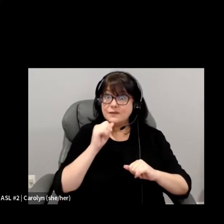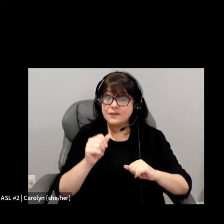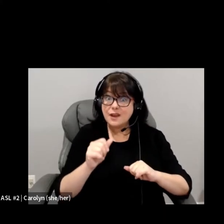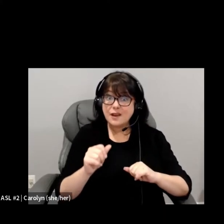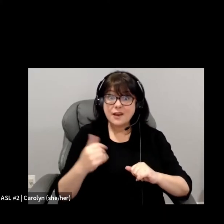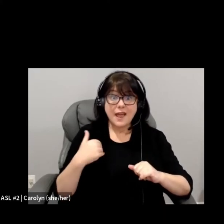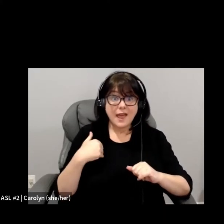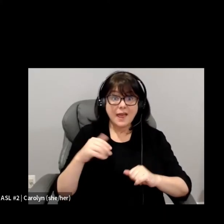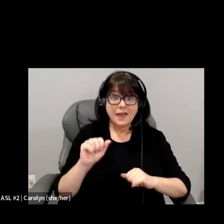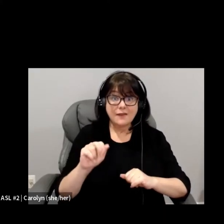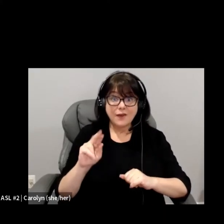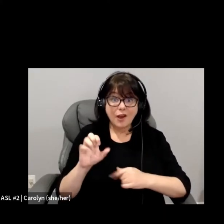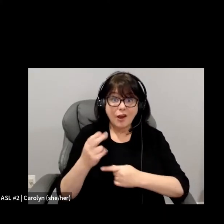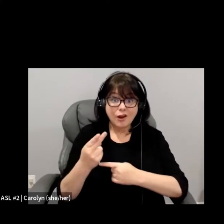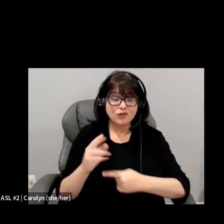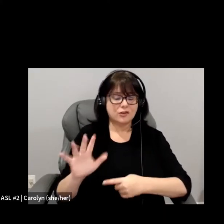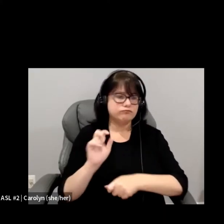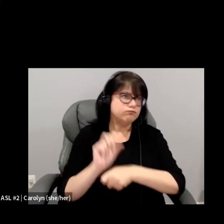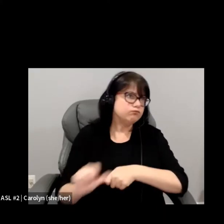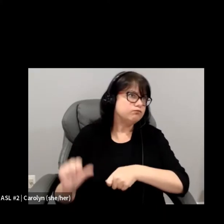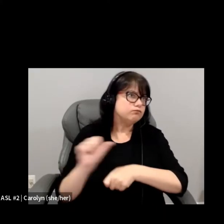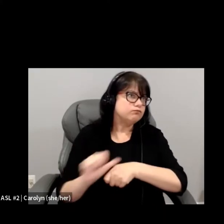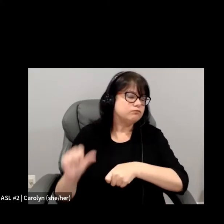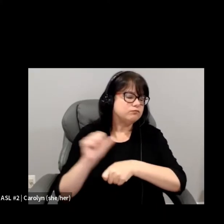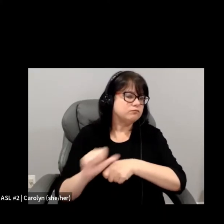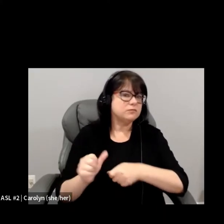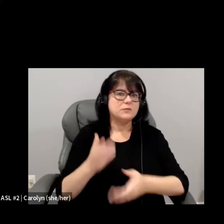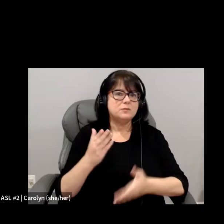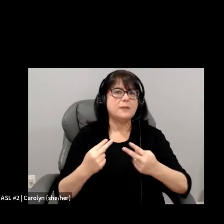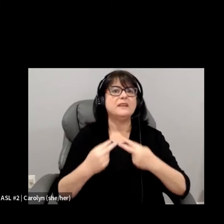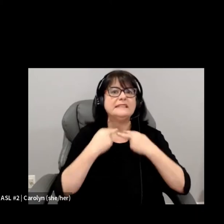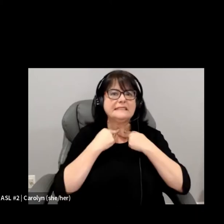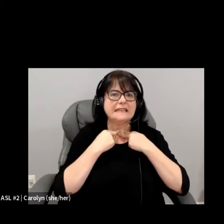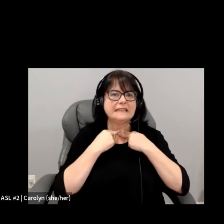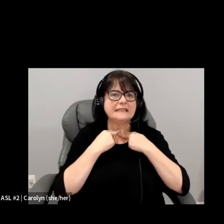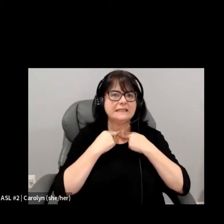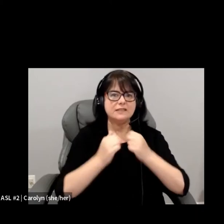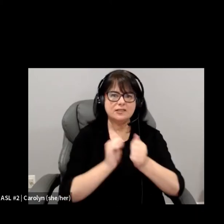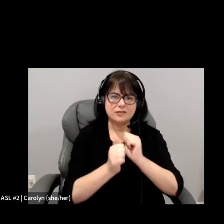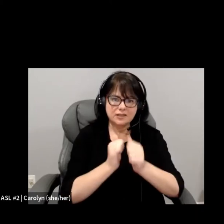TO THAT TACTIC. NOW, THAT'S A WHOLE OTHER SPEECH.